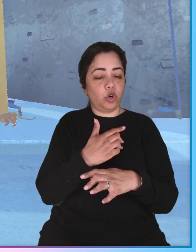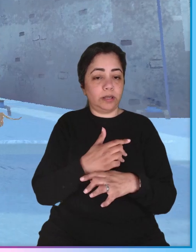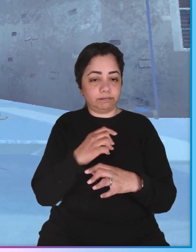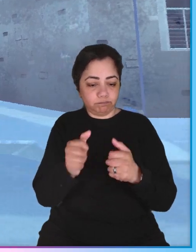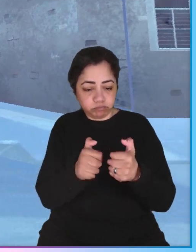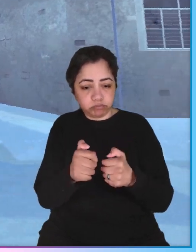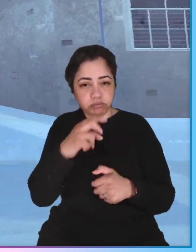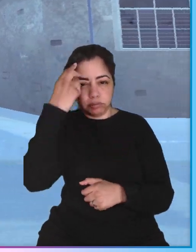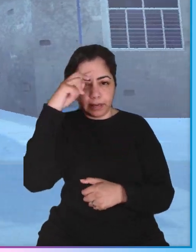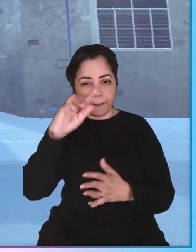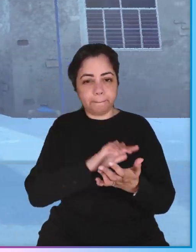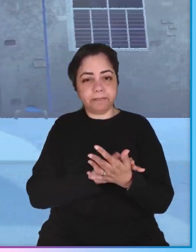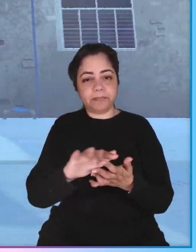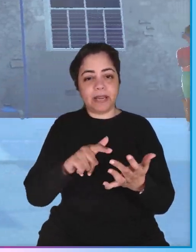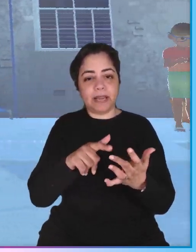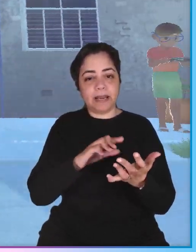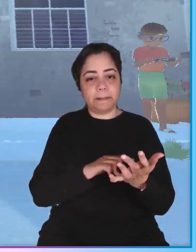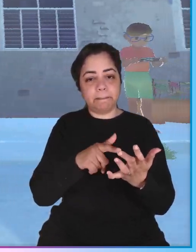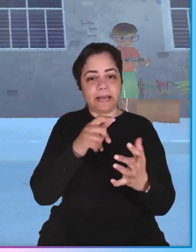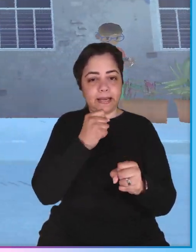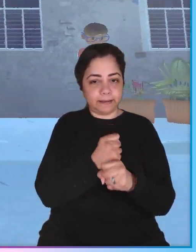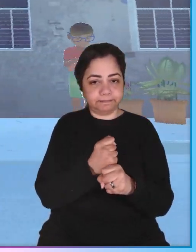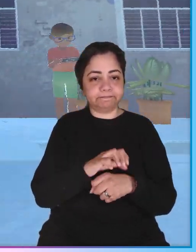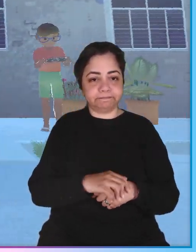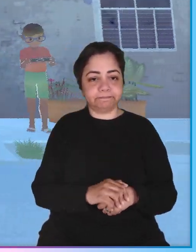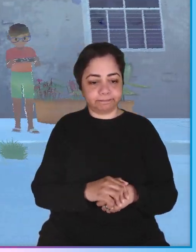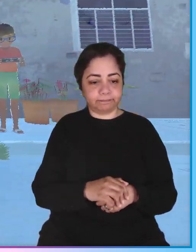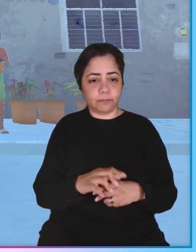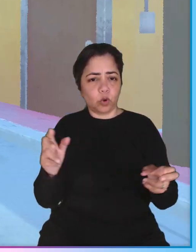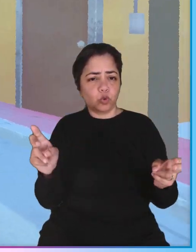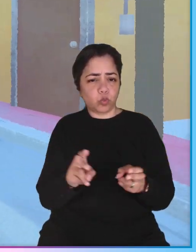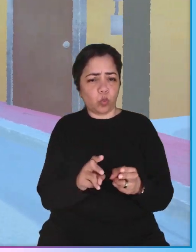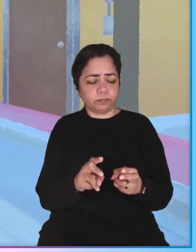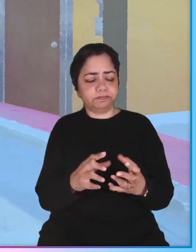It’s a short everyday life adventure of two school kids in a peaceful town